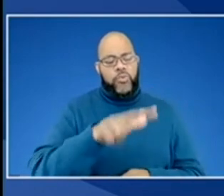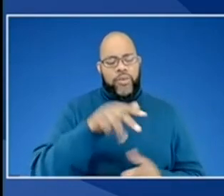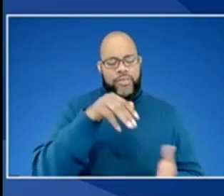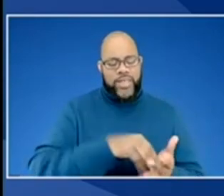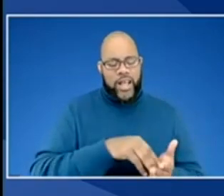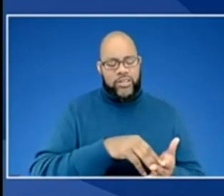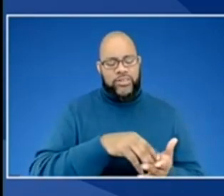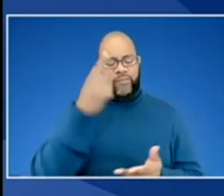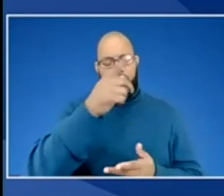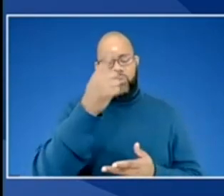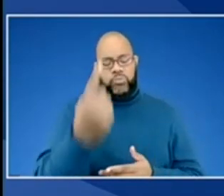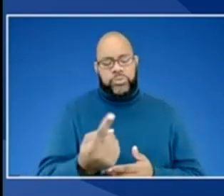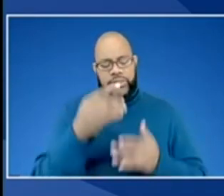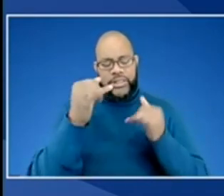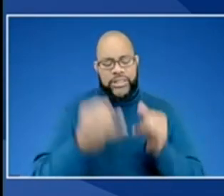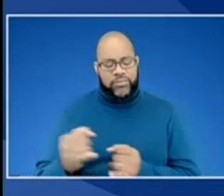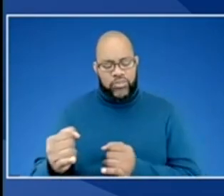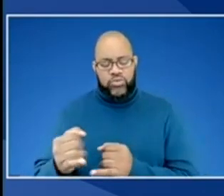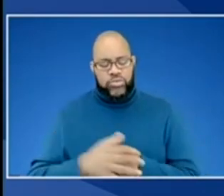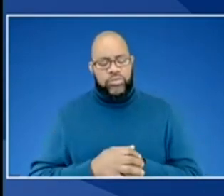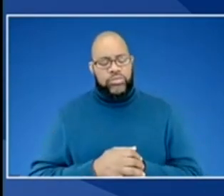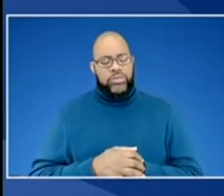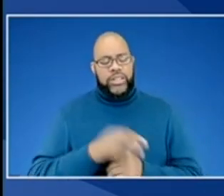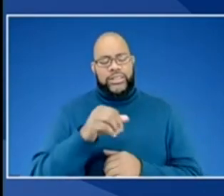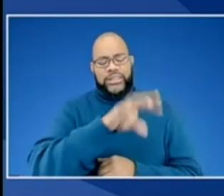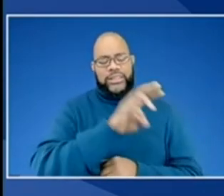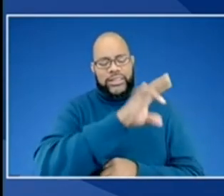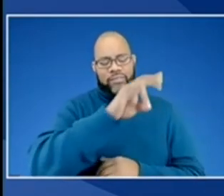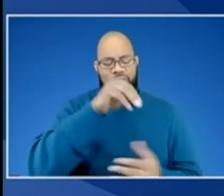single individual and 67,000 for a family